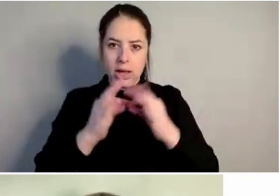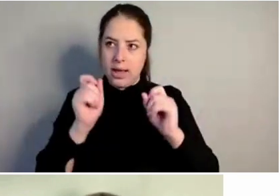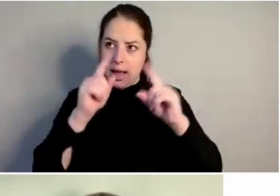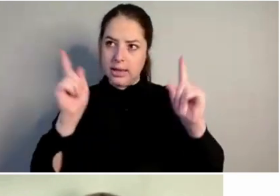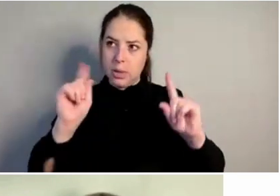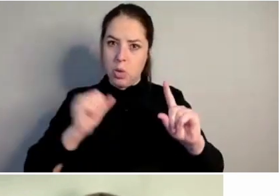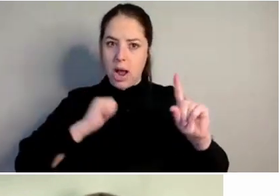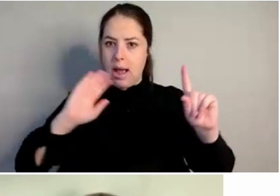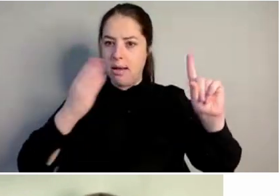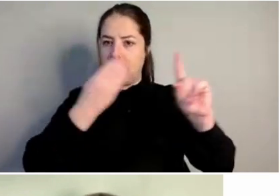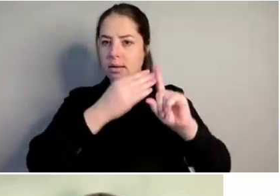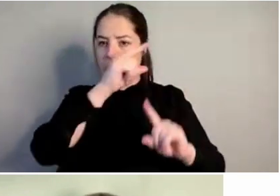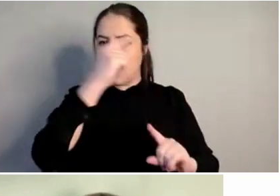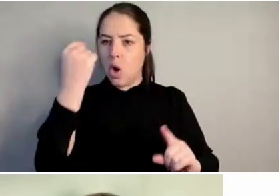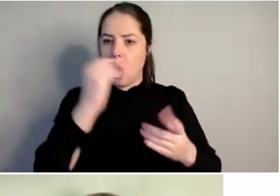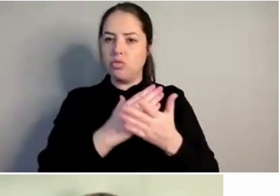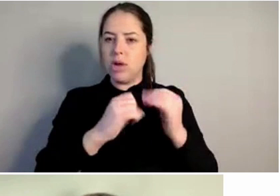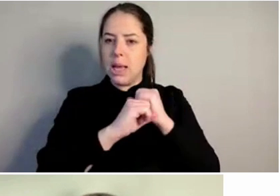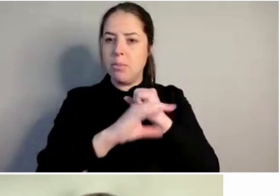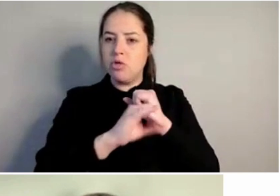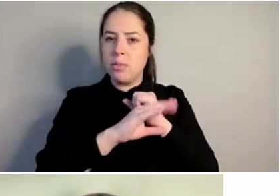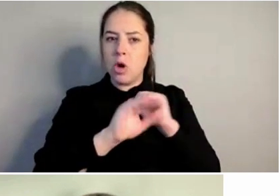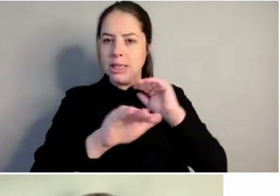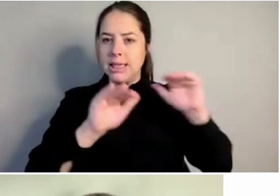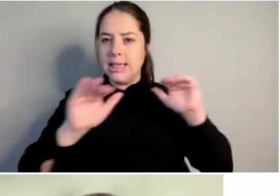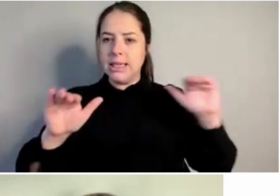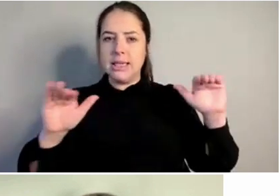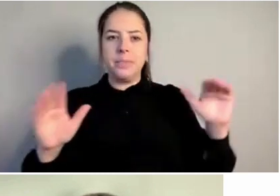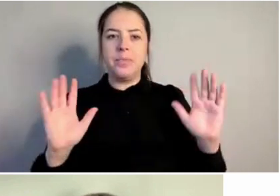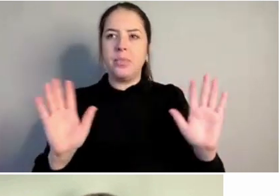to actually really promote and say, what can we do more to attract people,